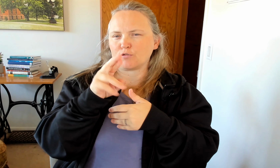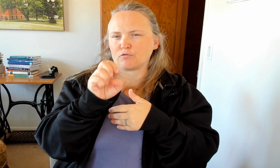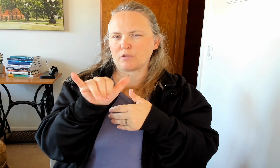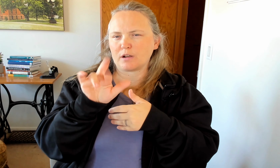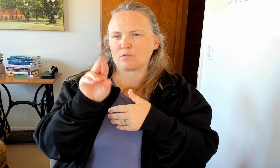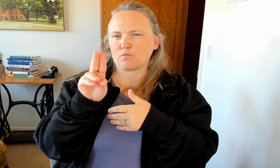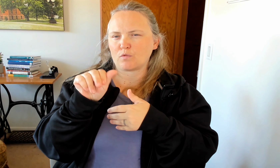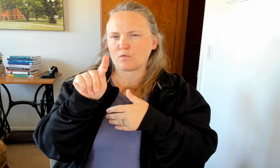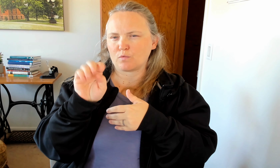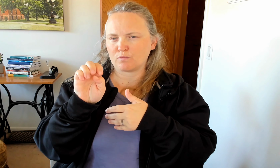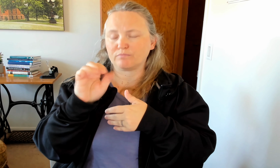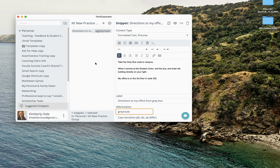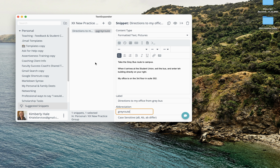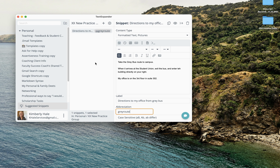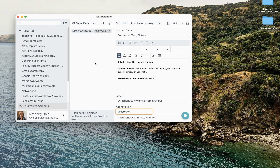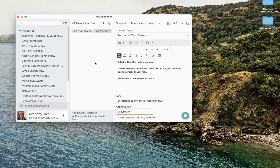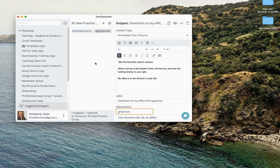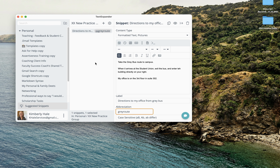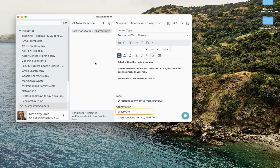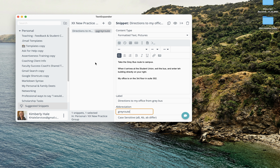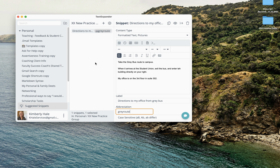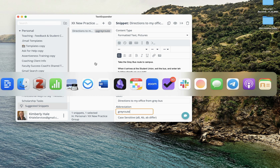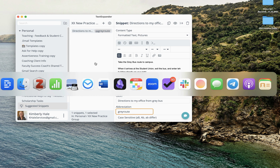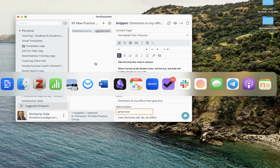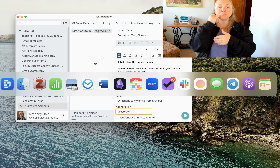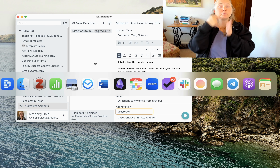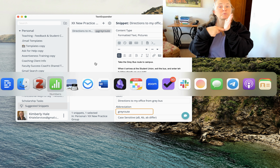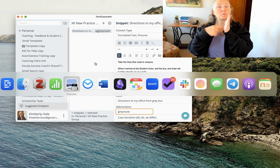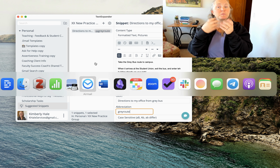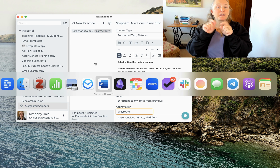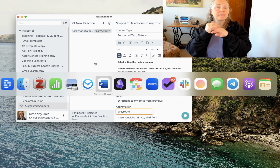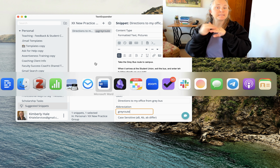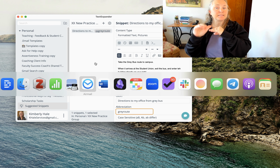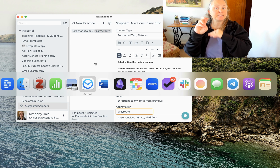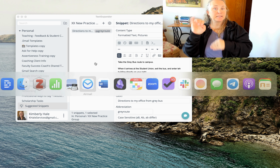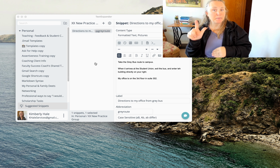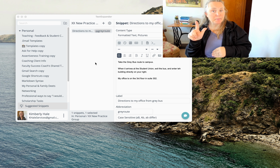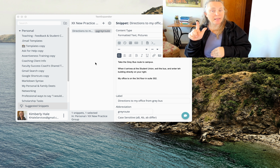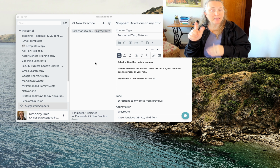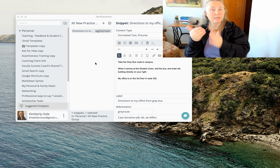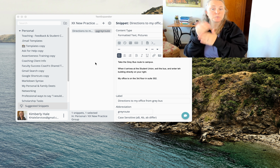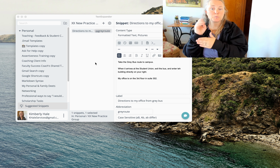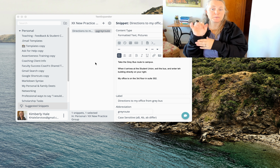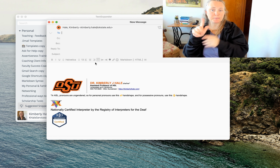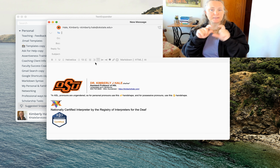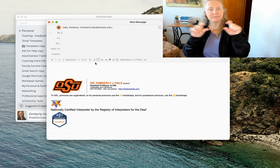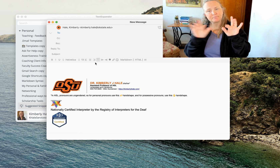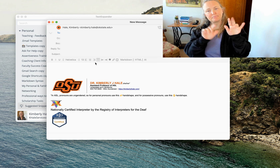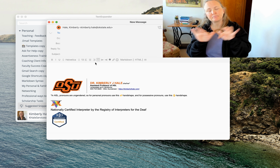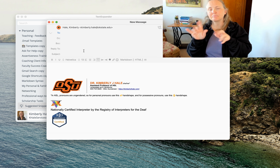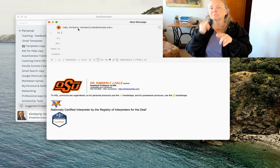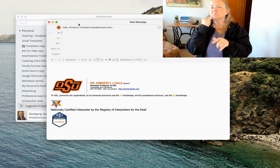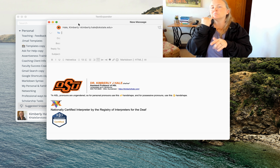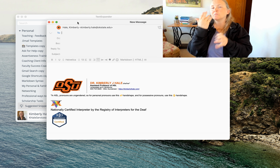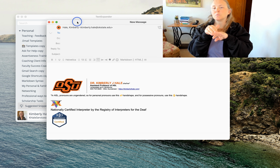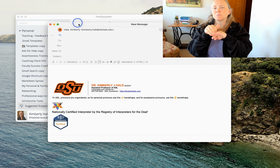Now, if I were sending someone an email, let's just open up my email program real quick. And I'm going to do a new email.